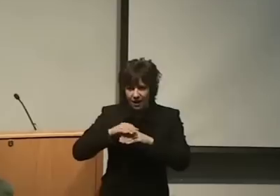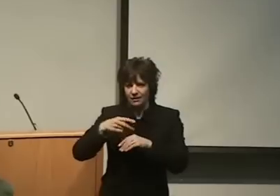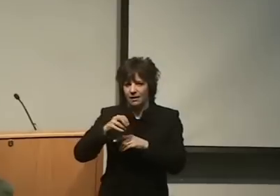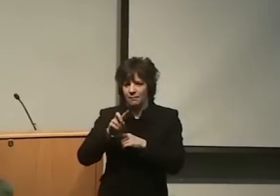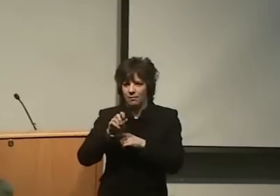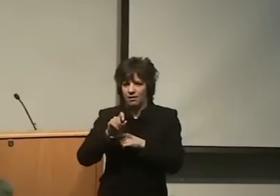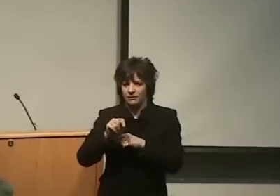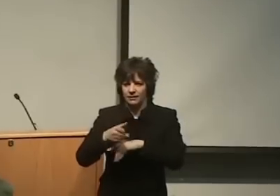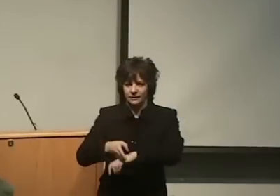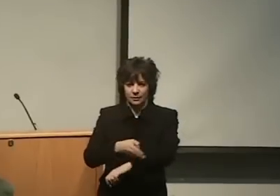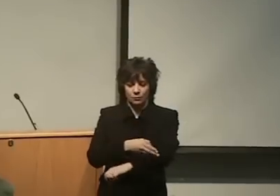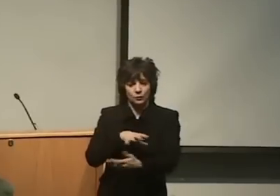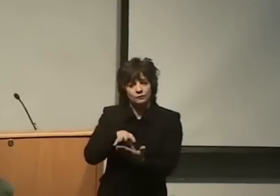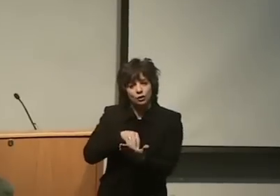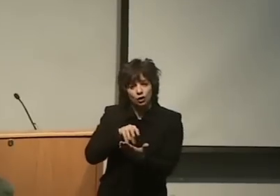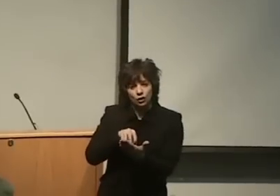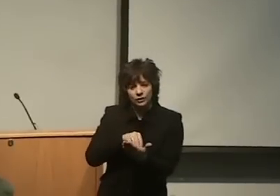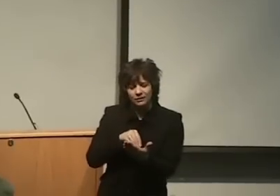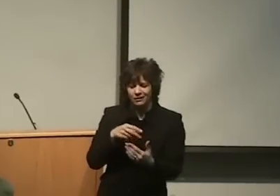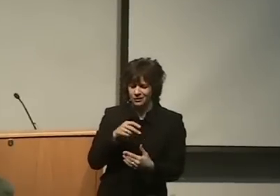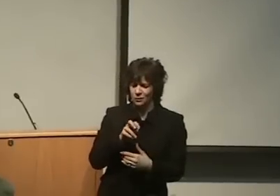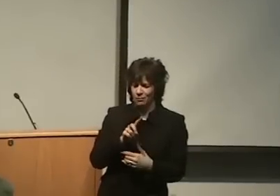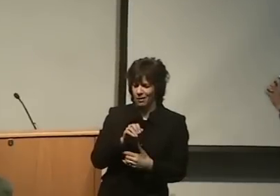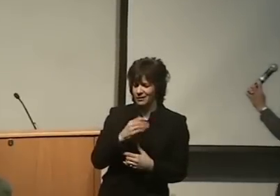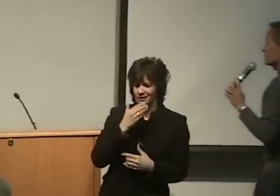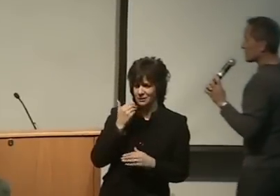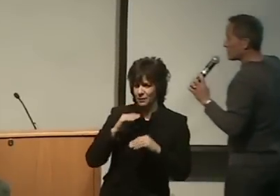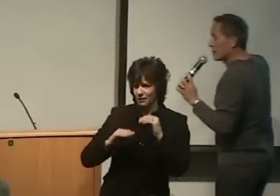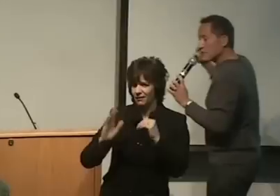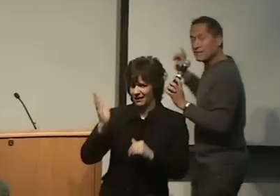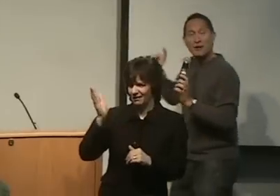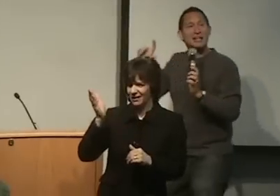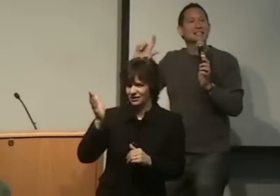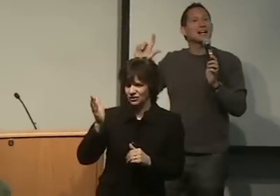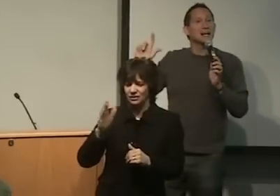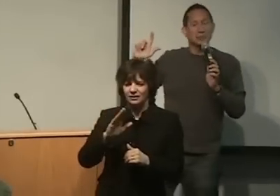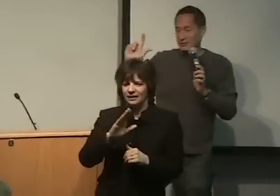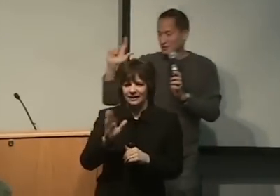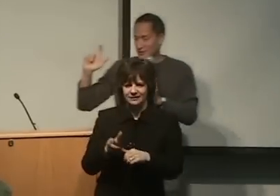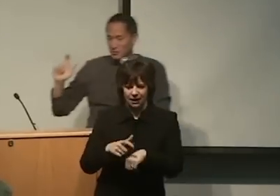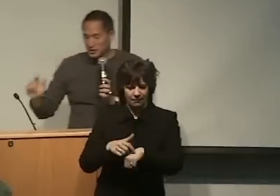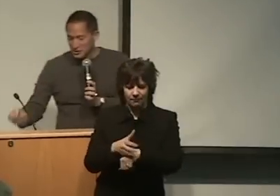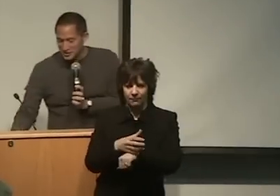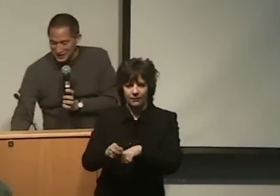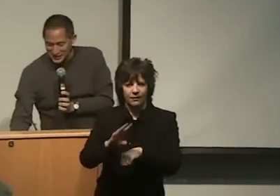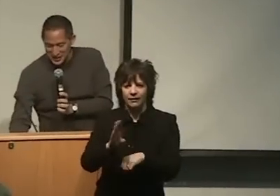So actually a podcast is better than a lecture, and you never run out of time. So we'll do some of that this afternoon.